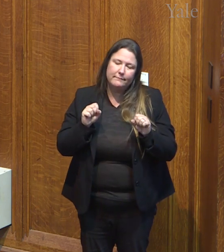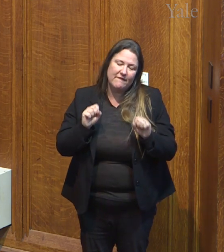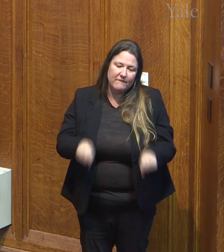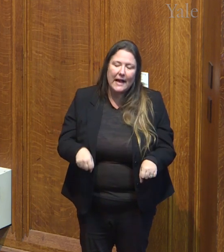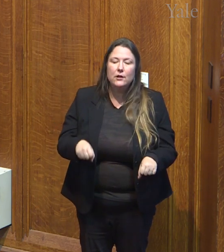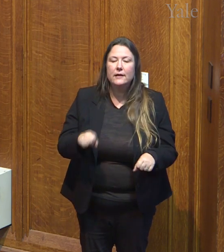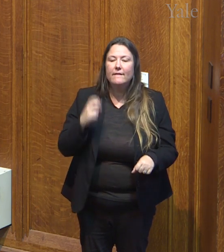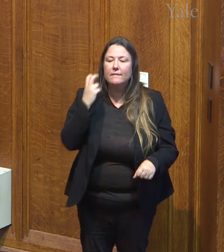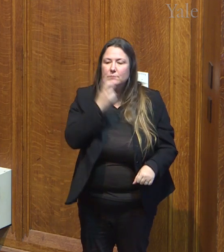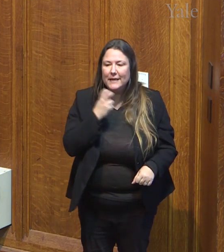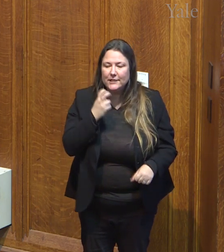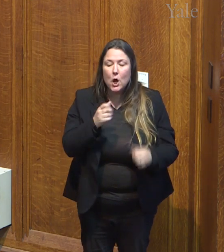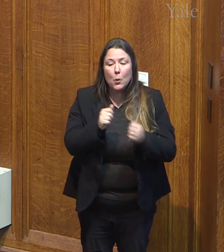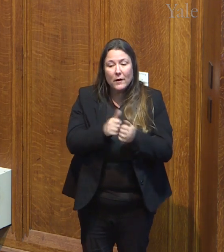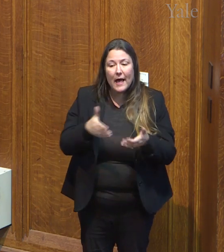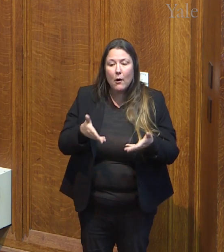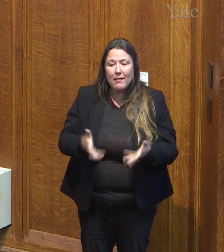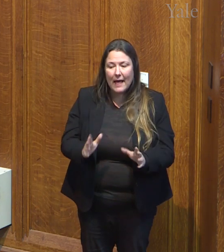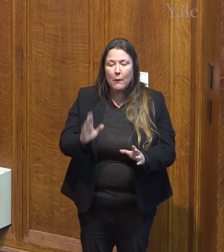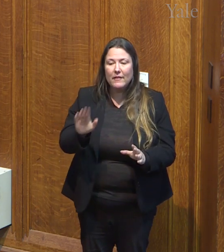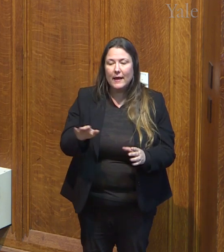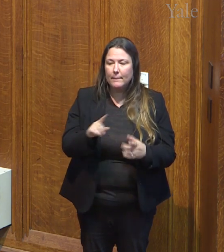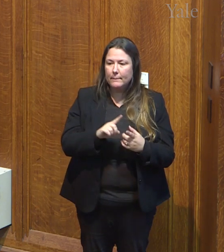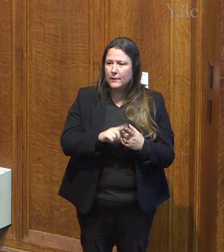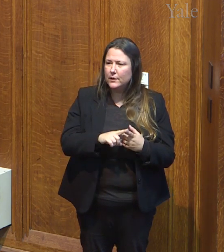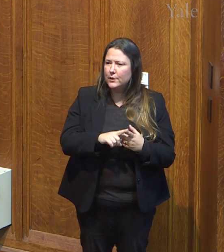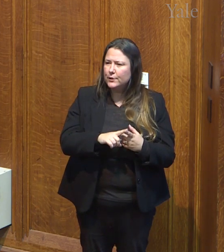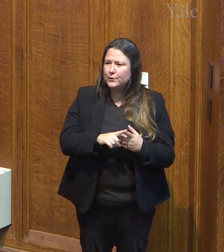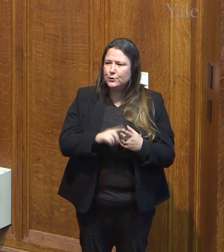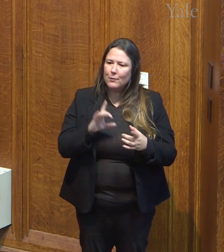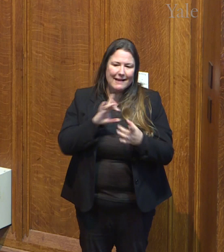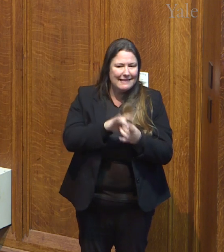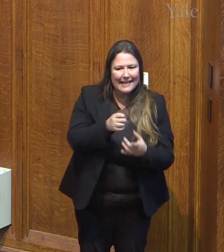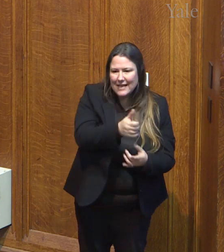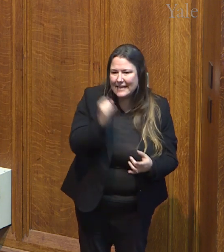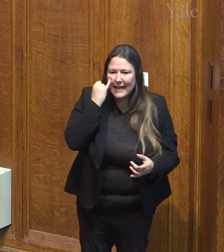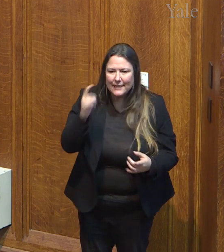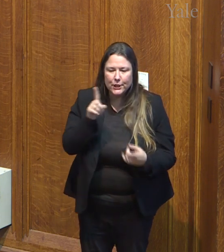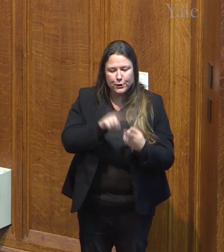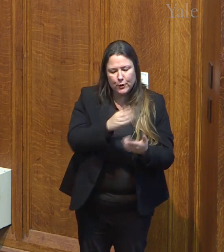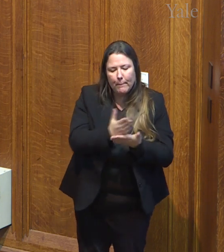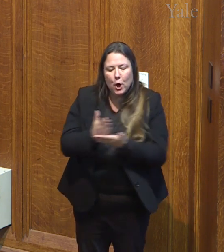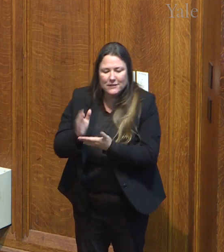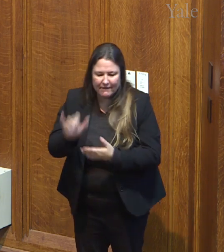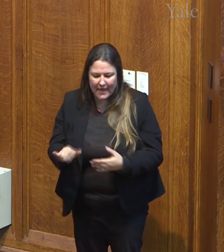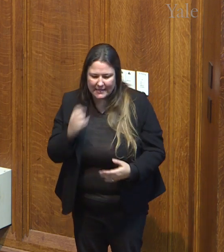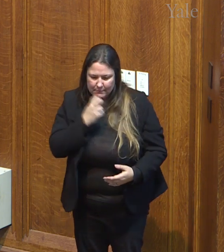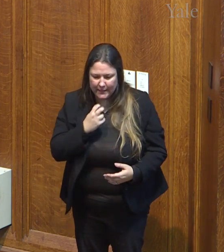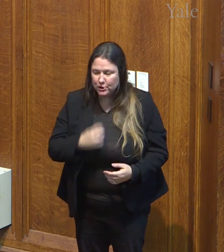without enabling them to attach a precise idea to its components, leaving them in the dark